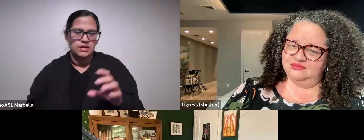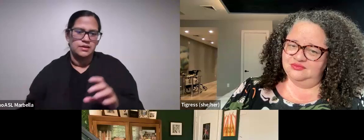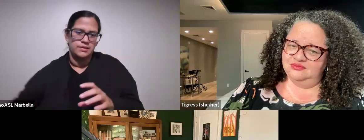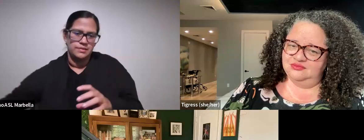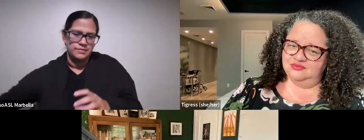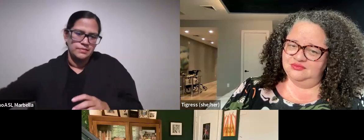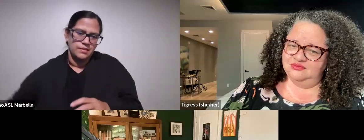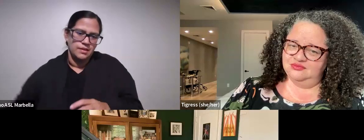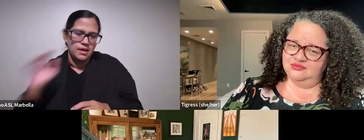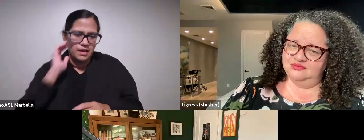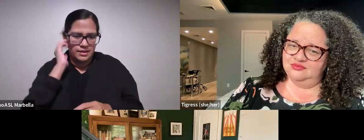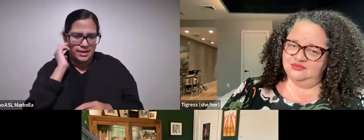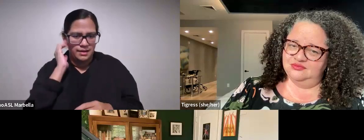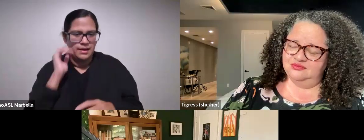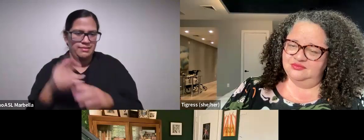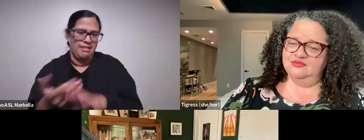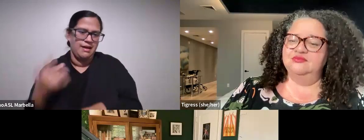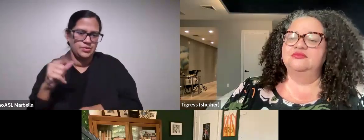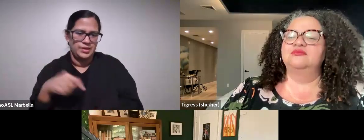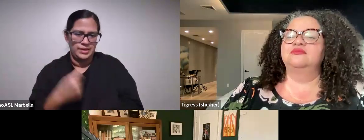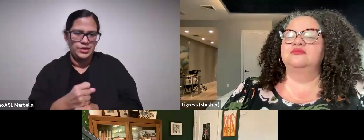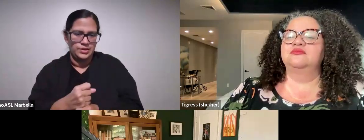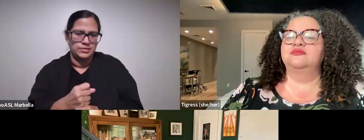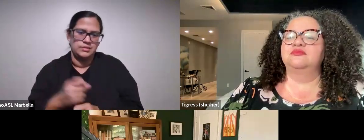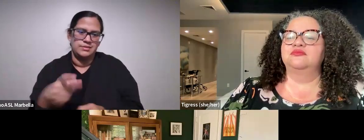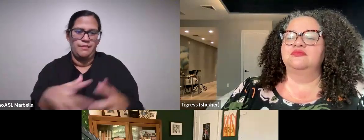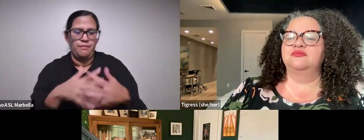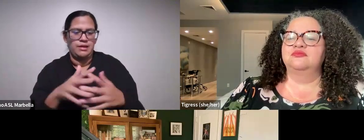And folks don't necessarily know that the American Medical Association